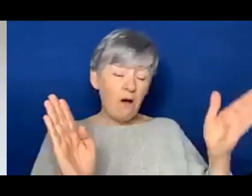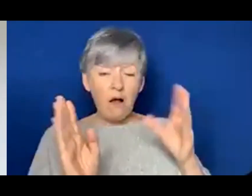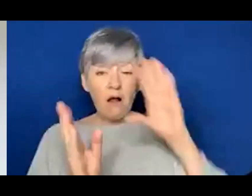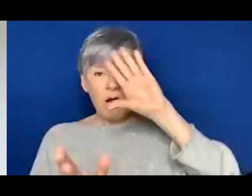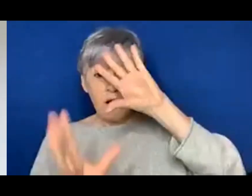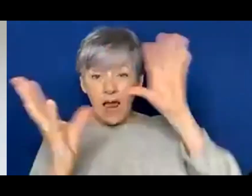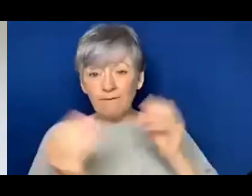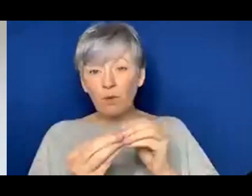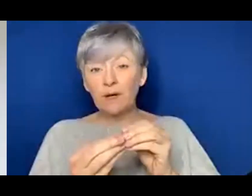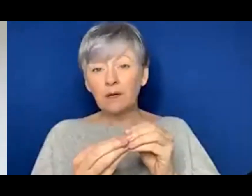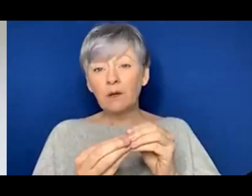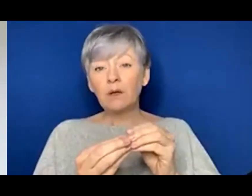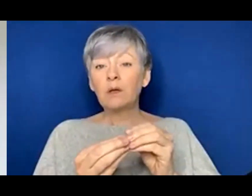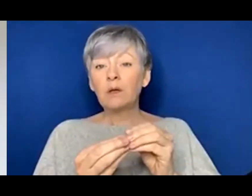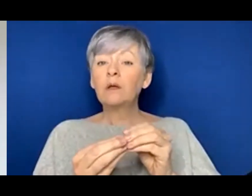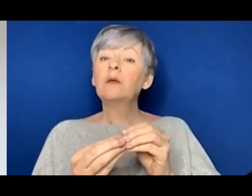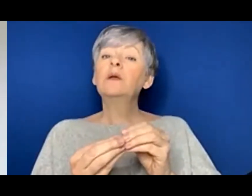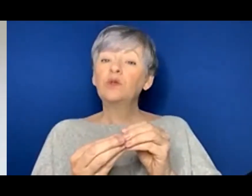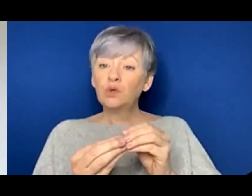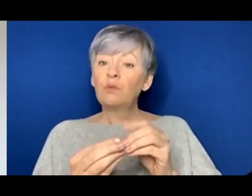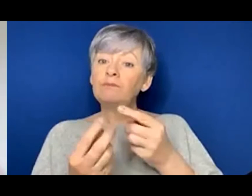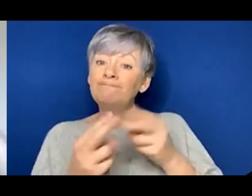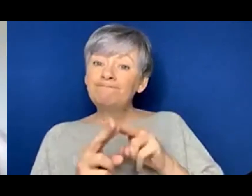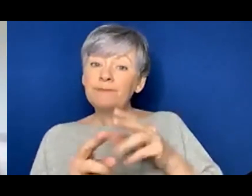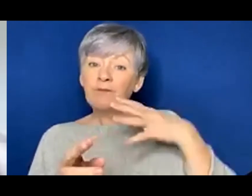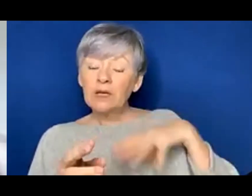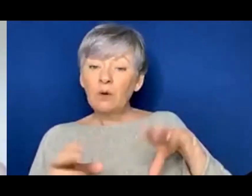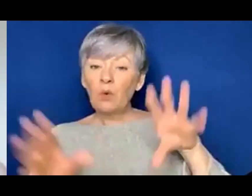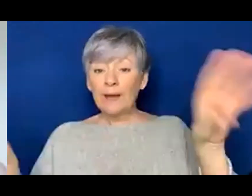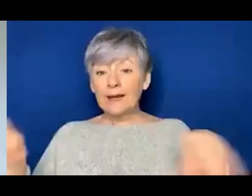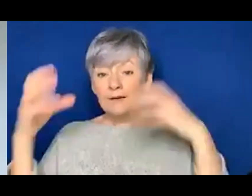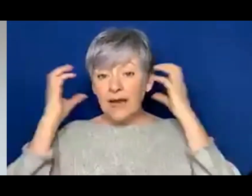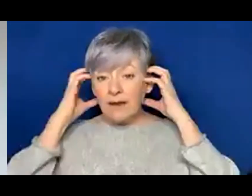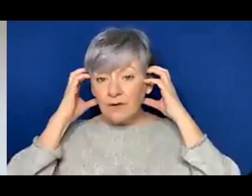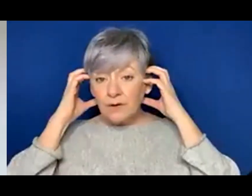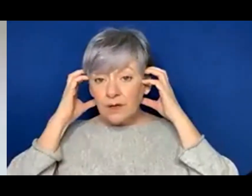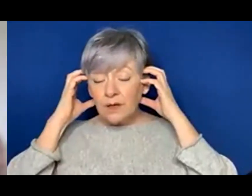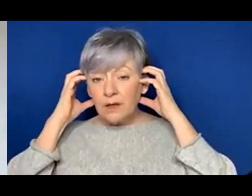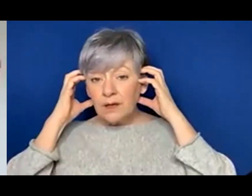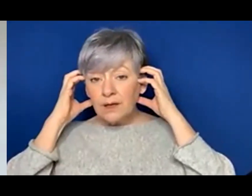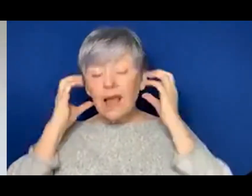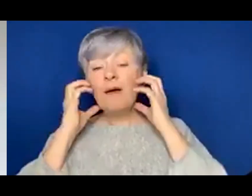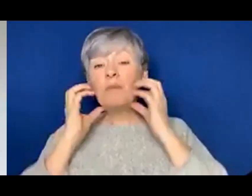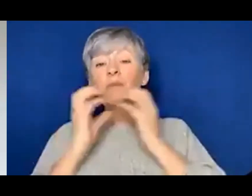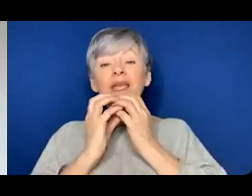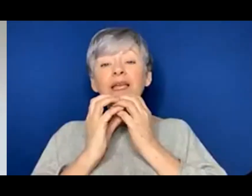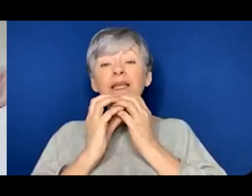For those that may need it, I am wearing headphones, have a beard, a white wall